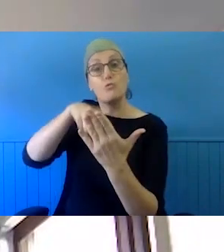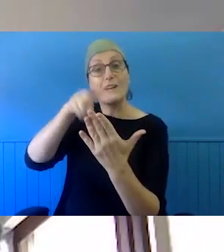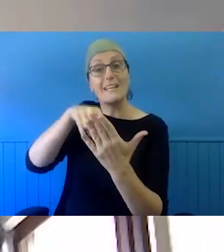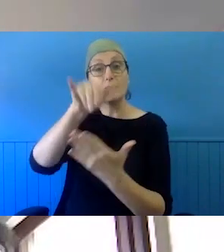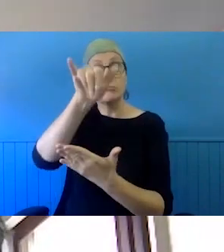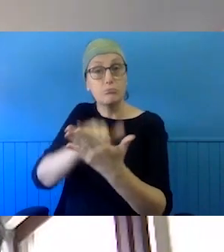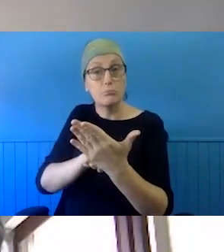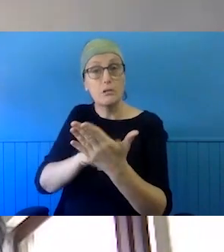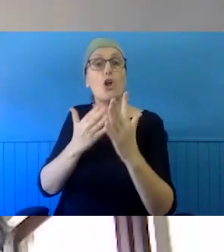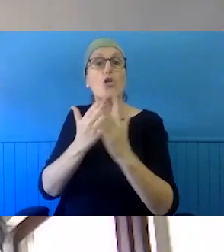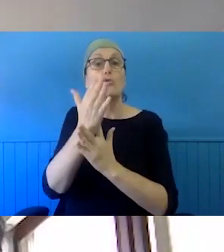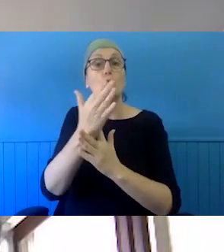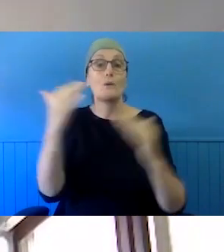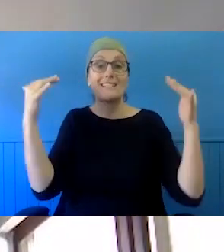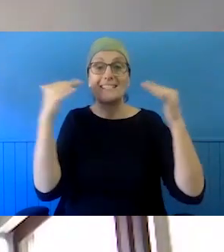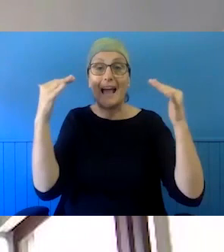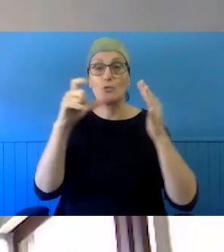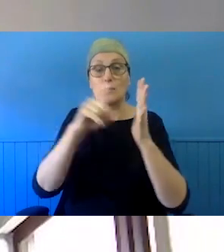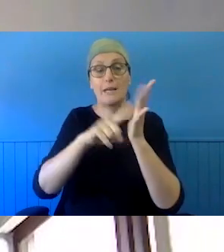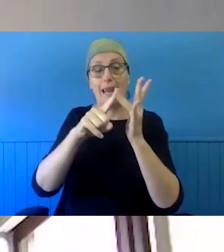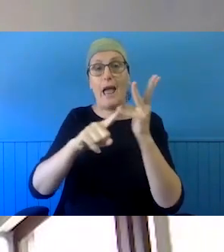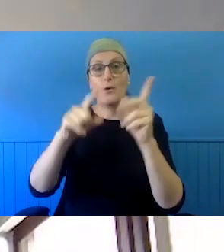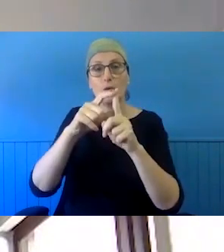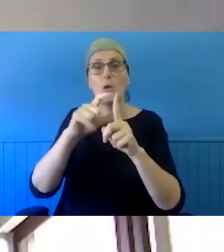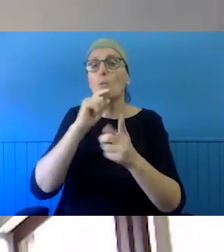SoundCloud page, and we'll share the link to this in the webinar notes